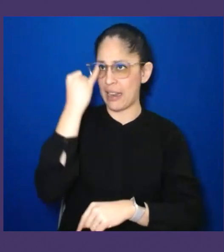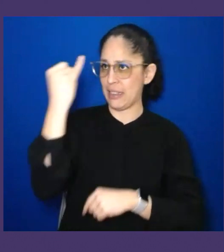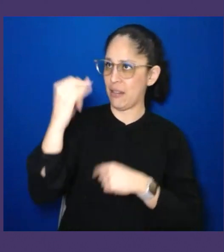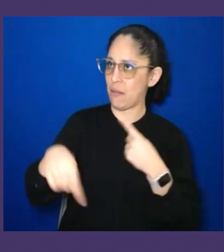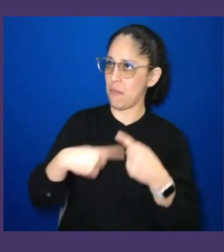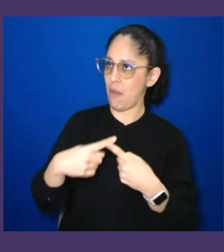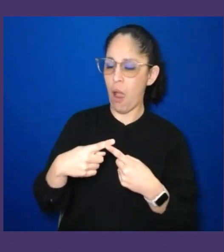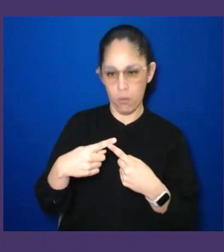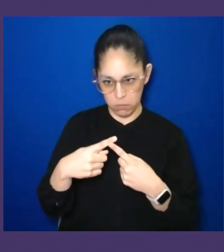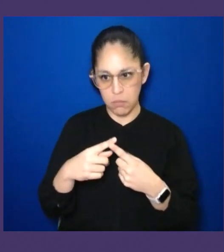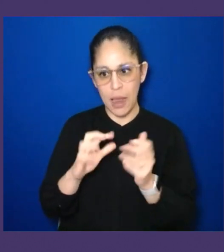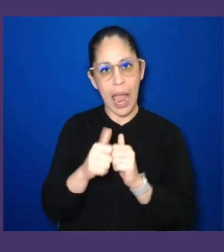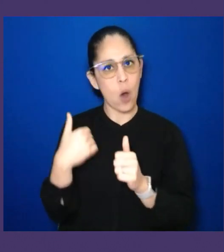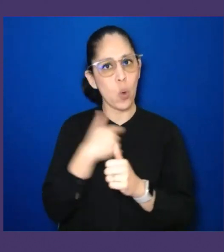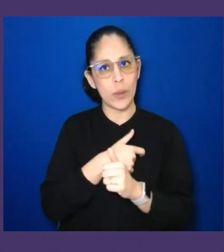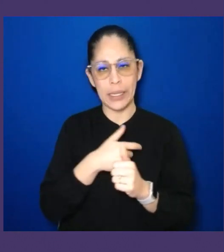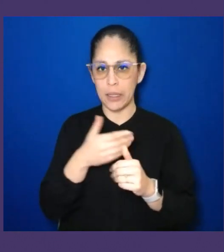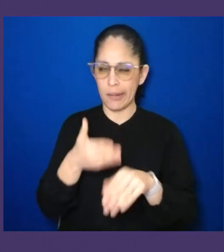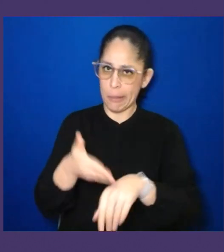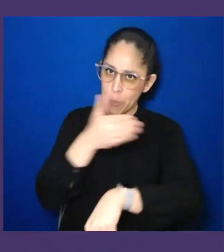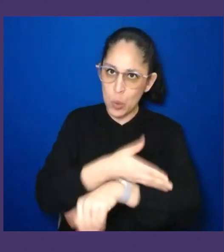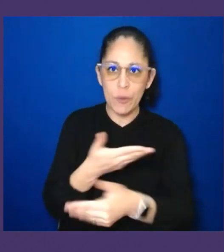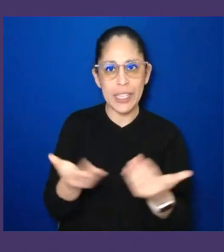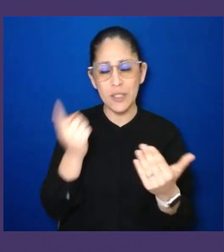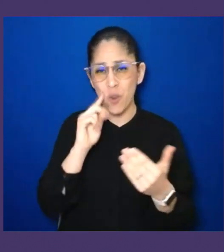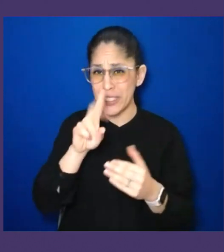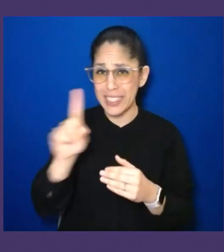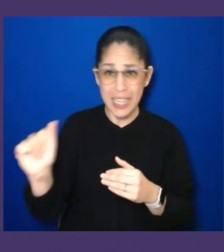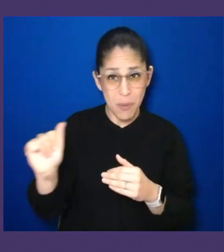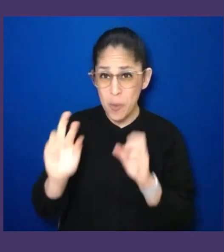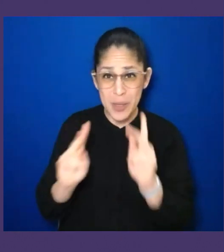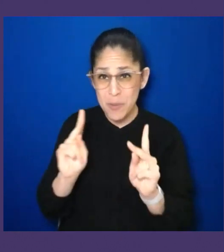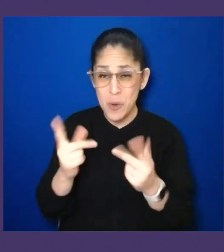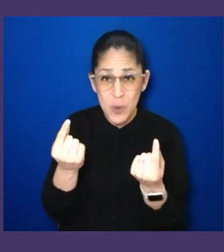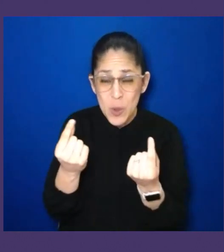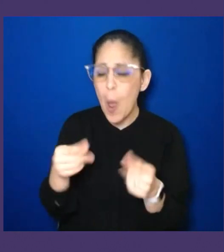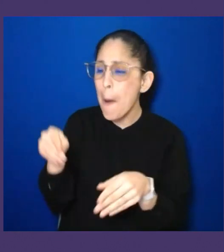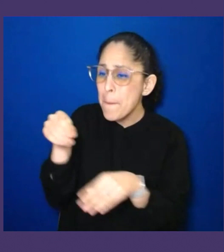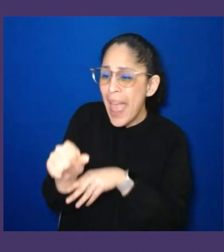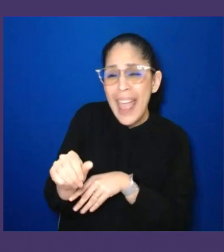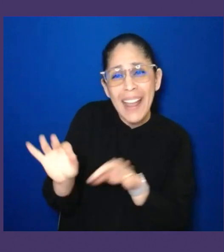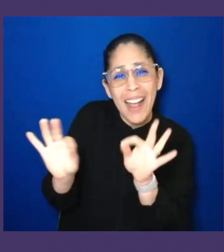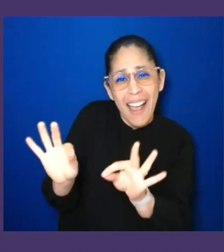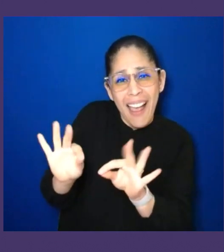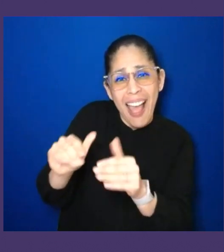we make things better for disabled people by paying us less and making sure that we're never able